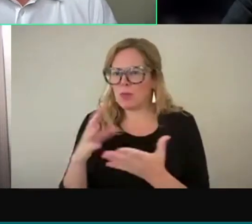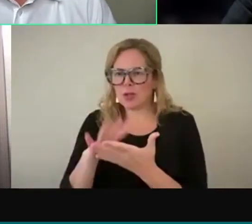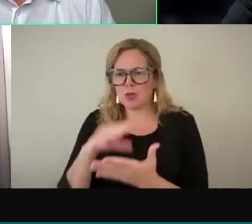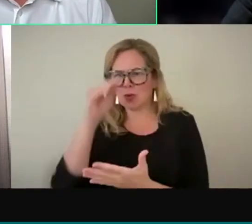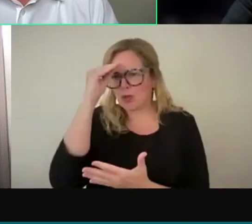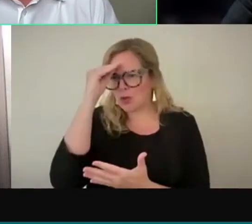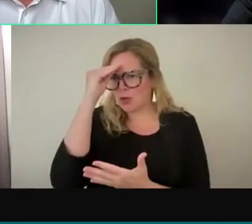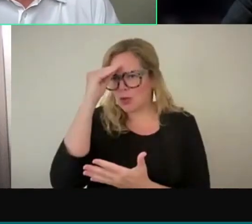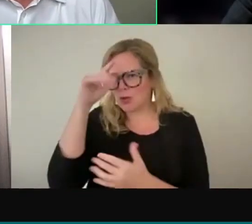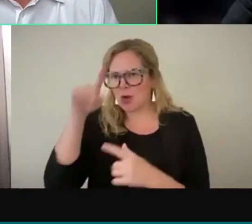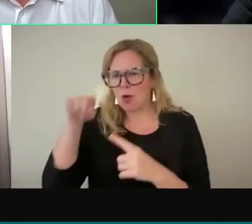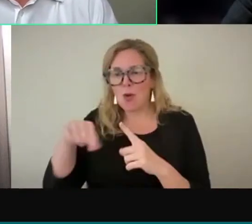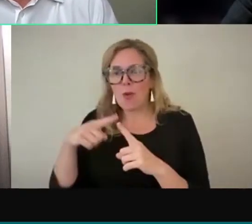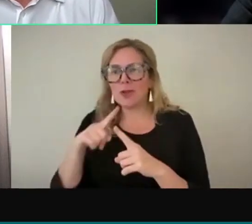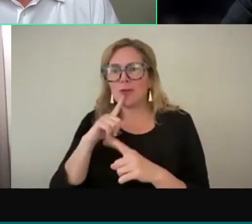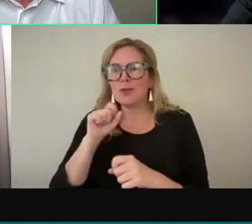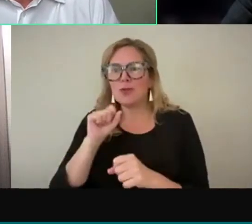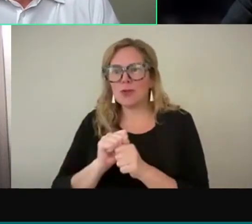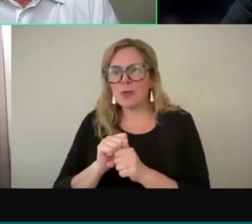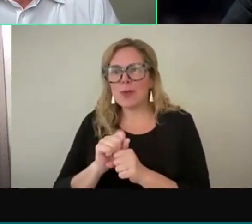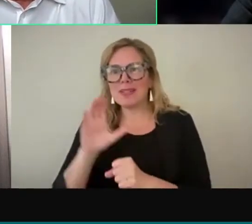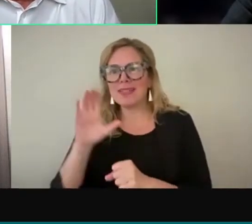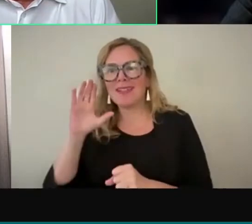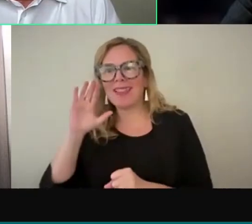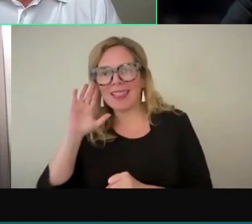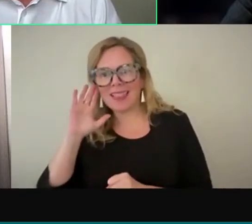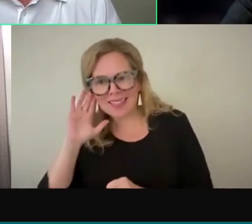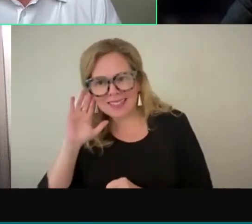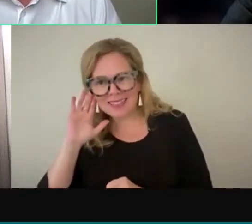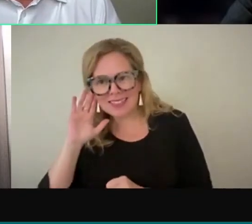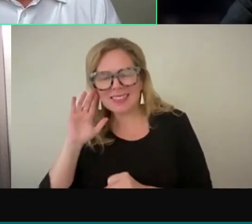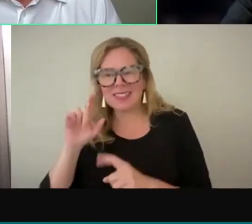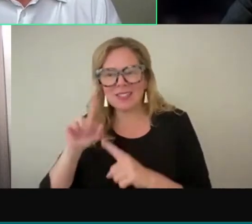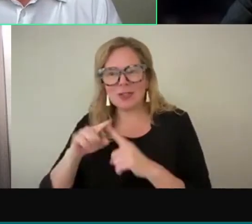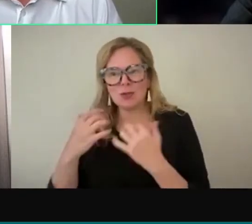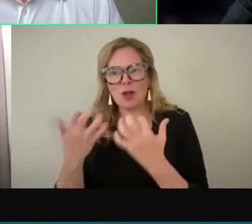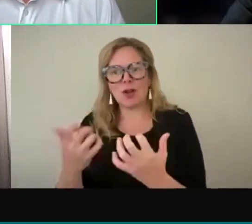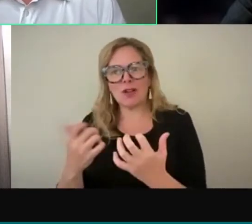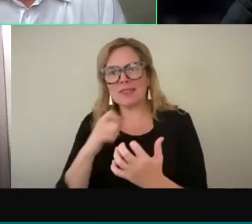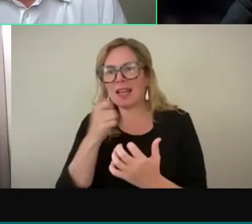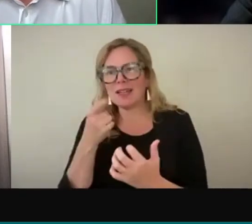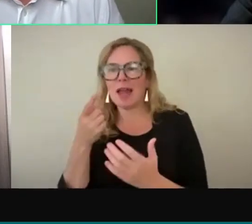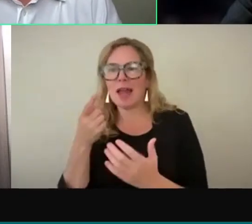audience rather than just reading the regulations. We obviously we serve a lot of payers, we serve